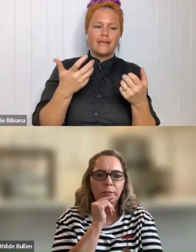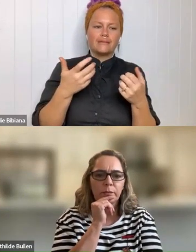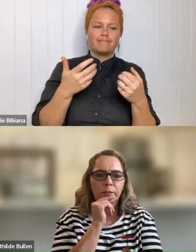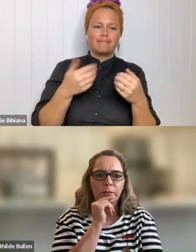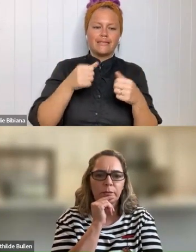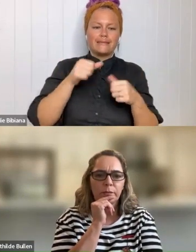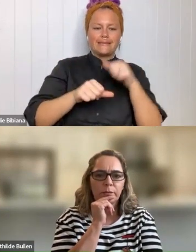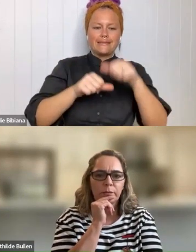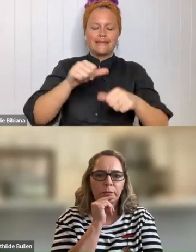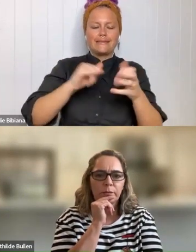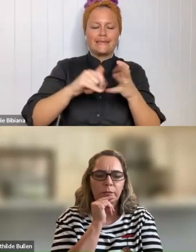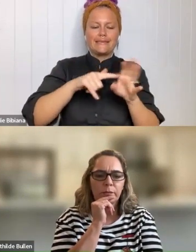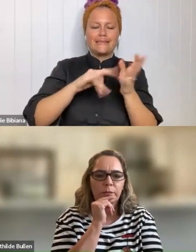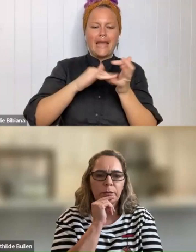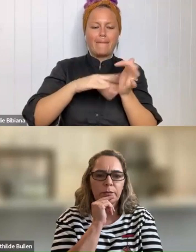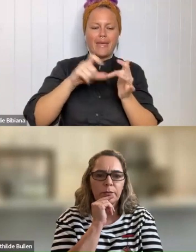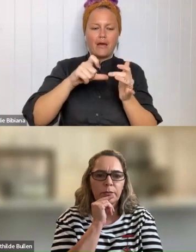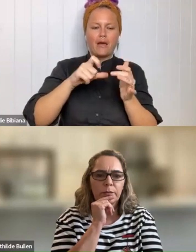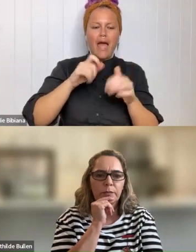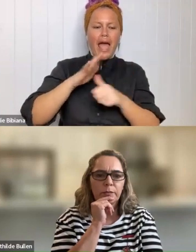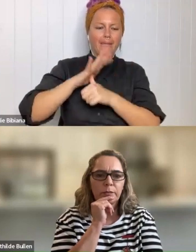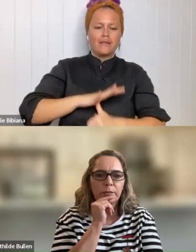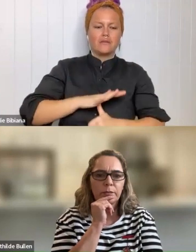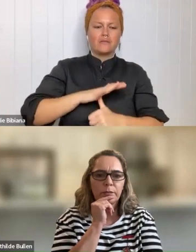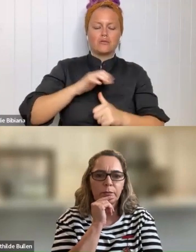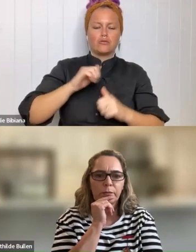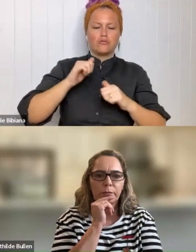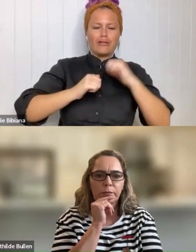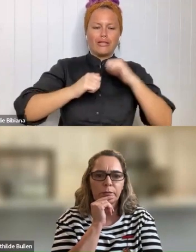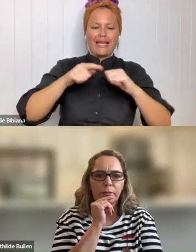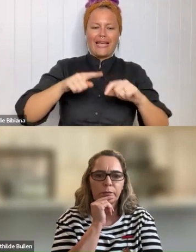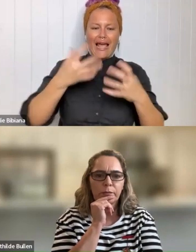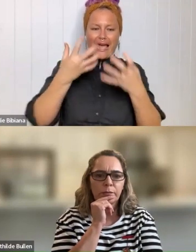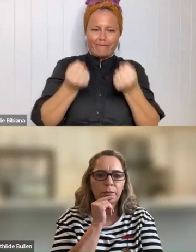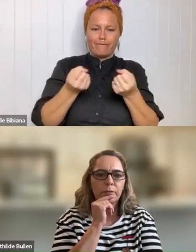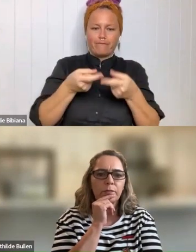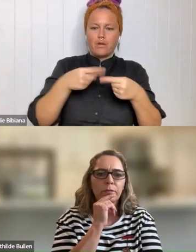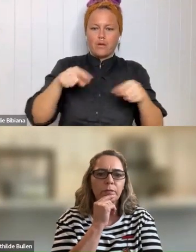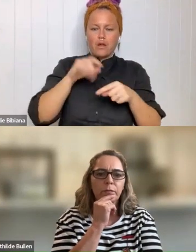ableism exists, which we don't even recognize, necessarily. So